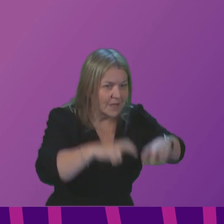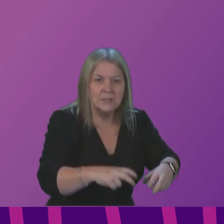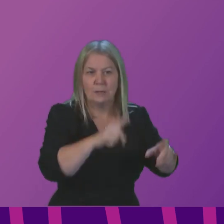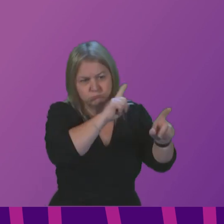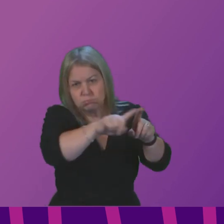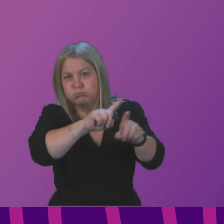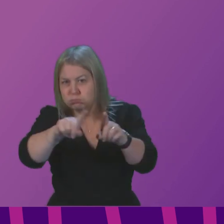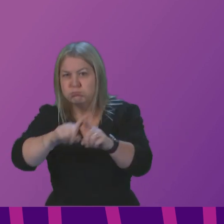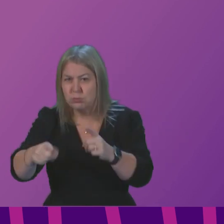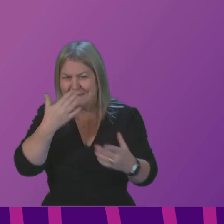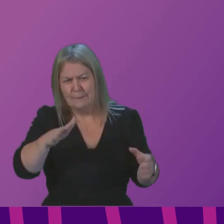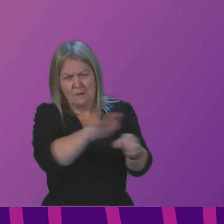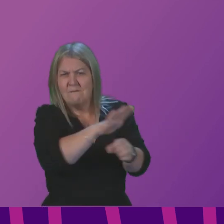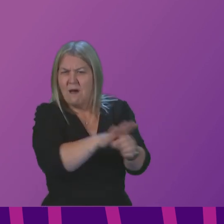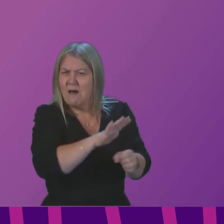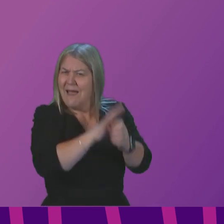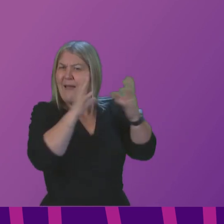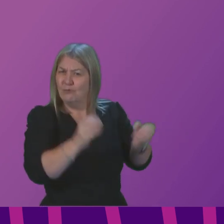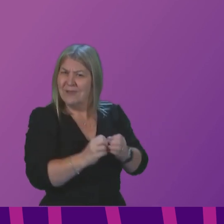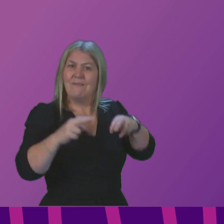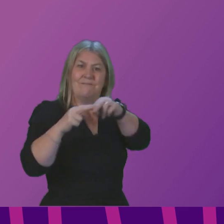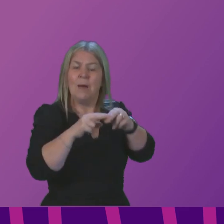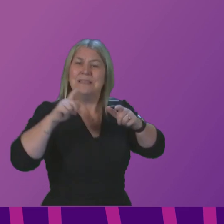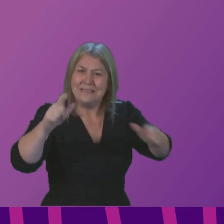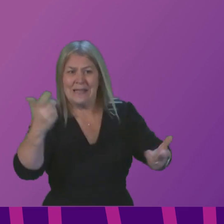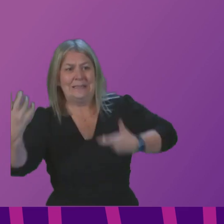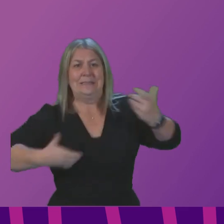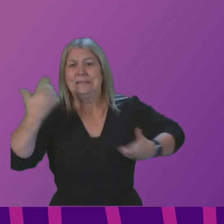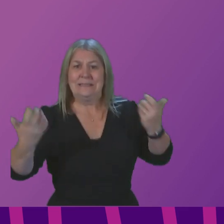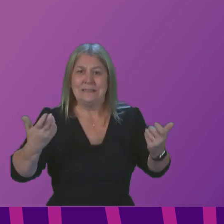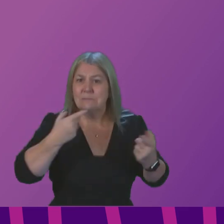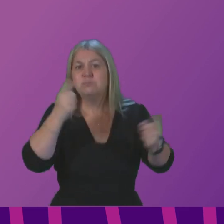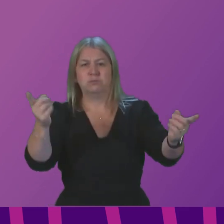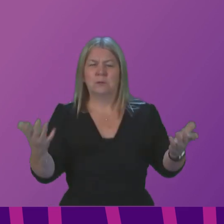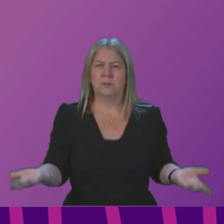and cover-ups. Families are still having to go public to fight the system and get the truth.